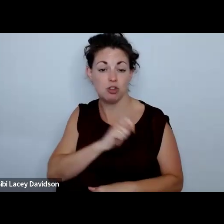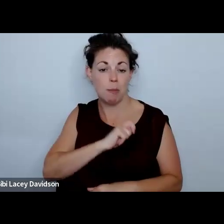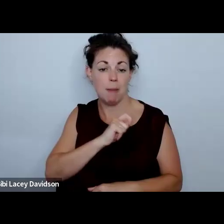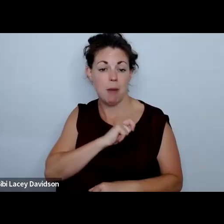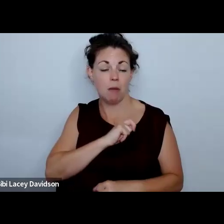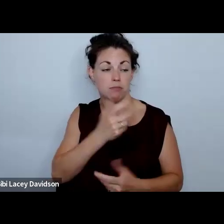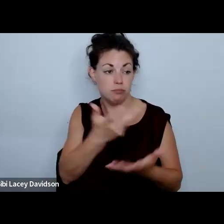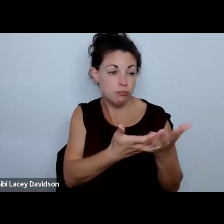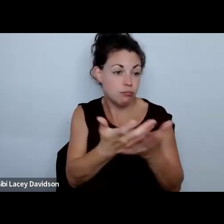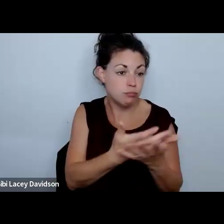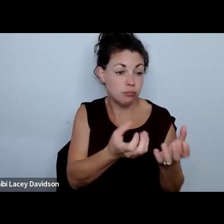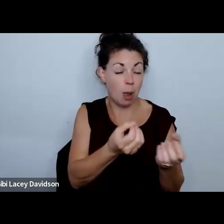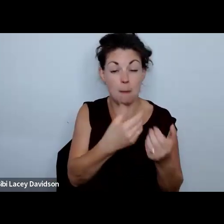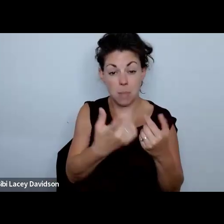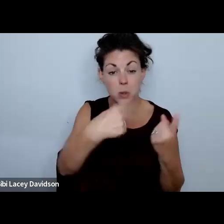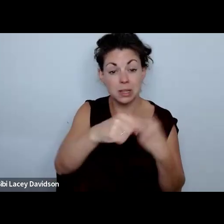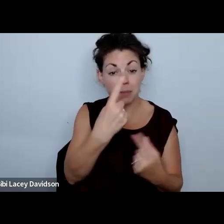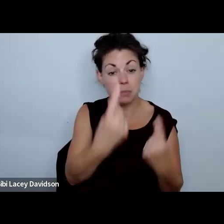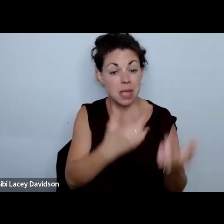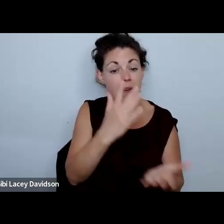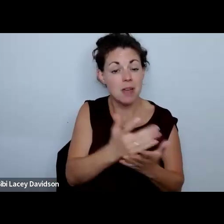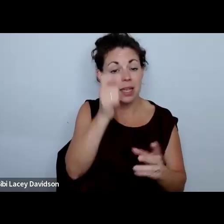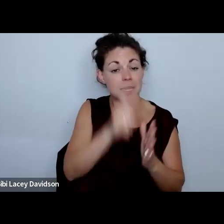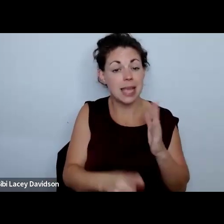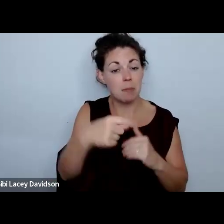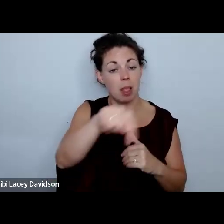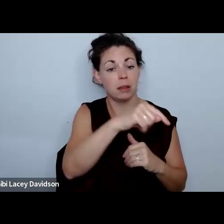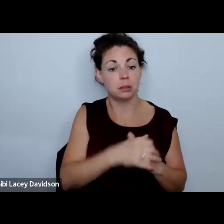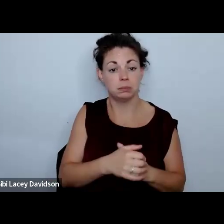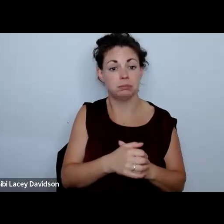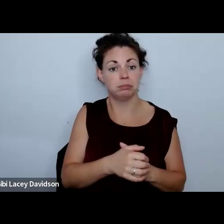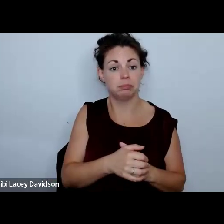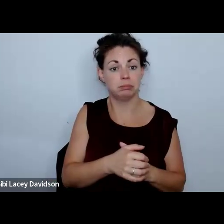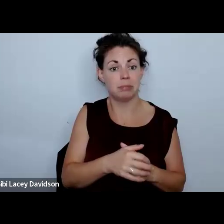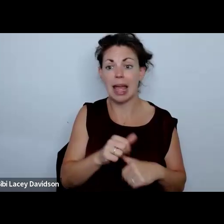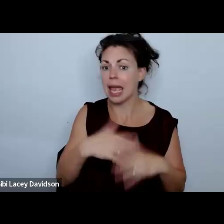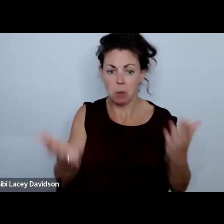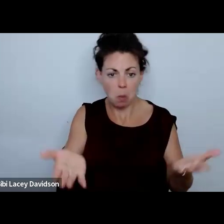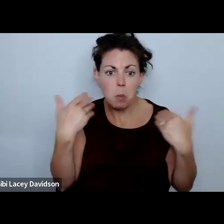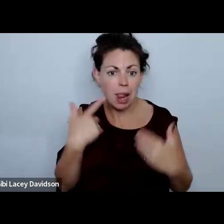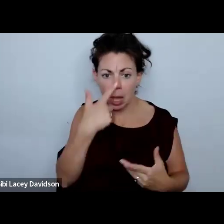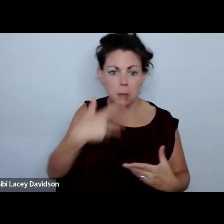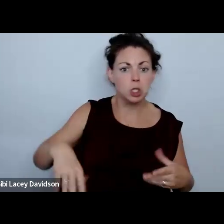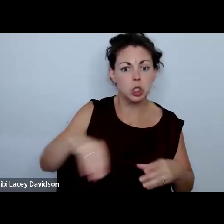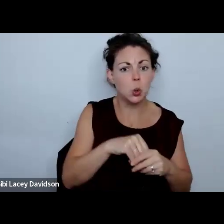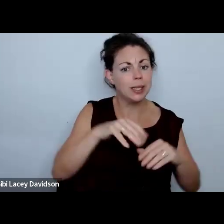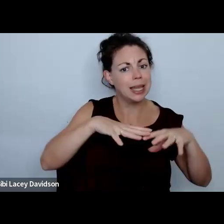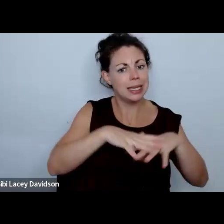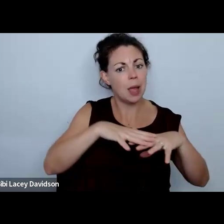to take part in our work. Of course, there is only so much good that research can do without a way of